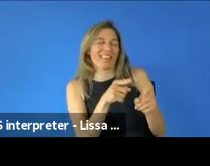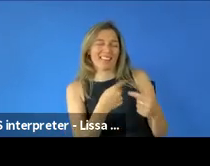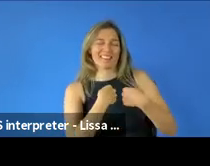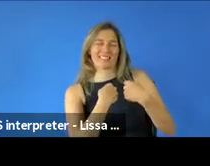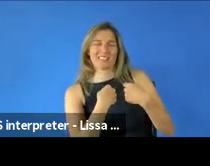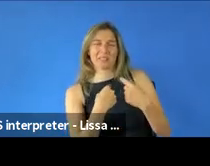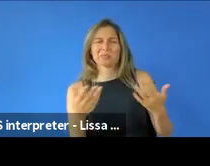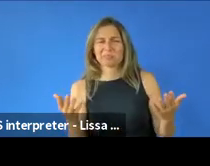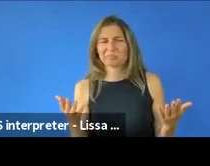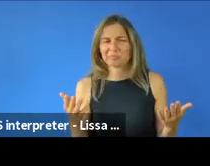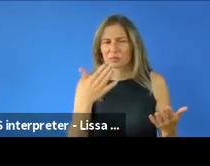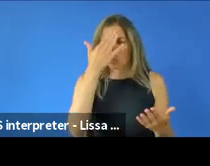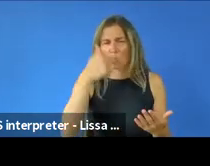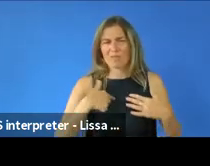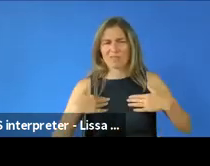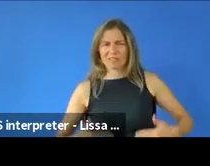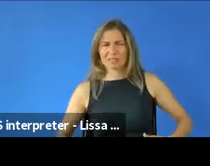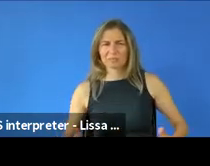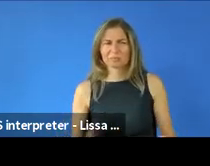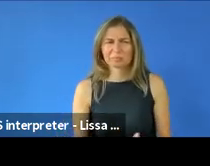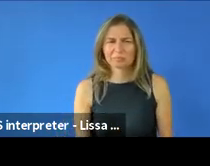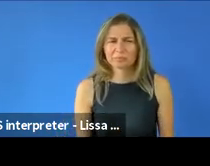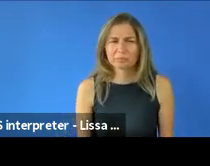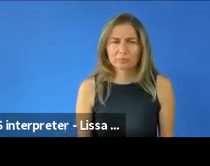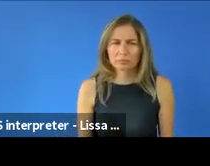learners. She's saying I cannot walk well and people laugh at me because of